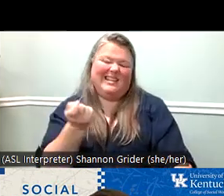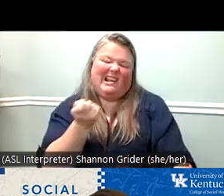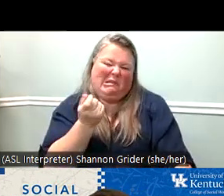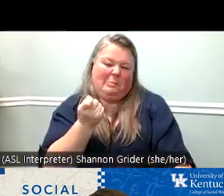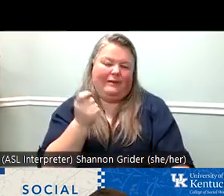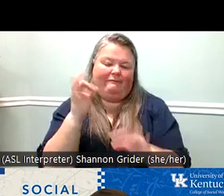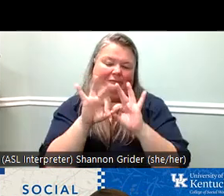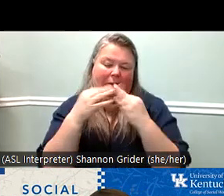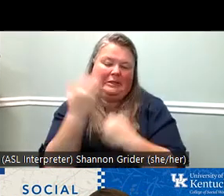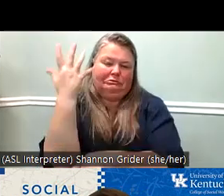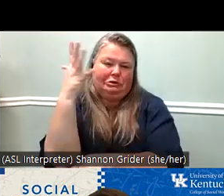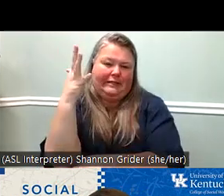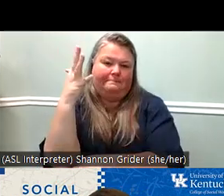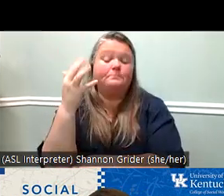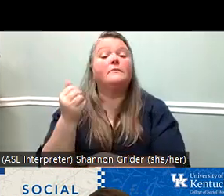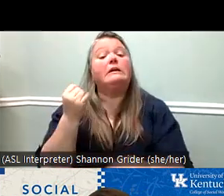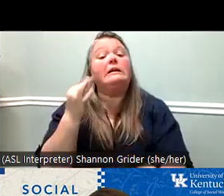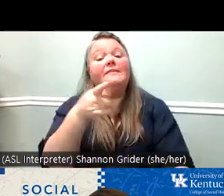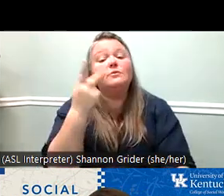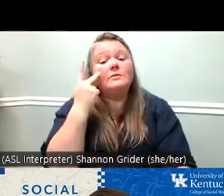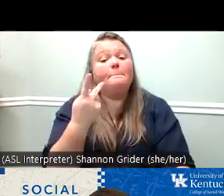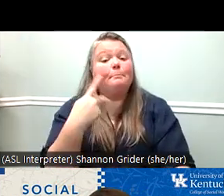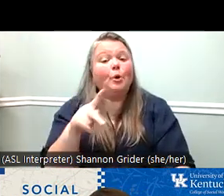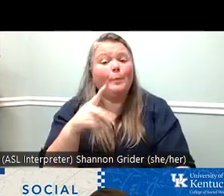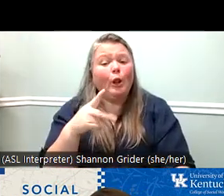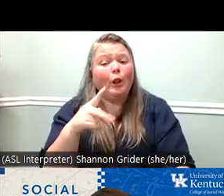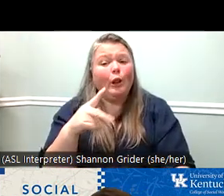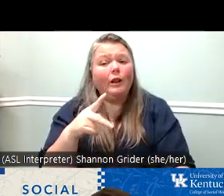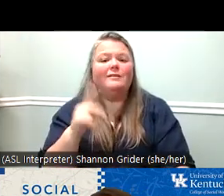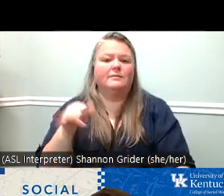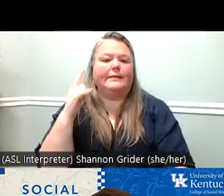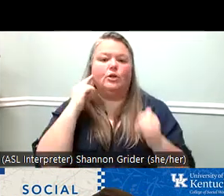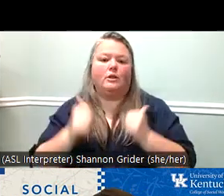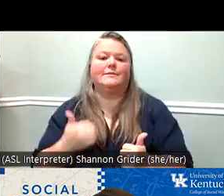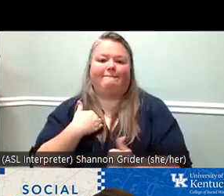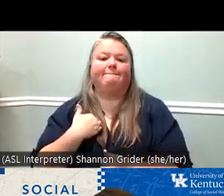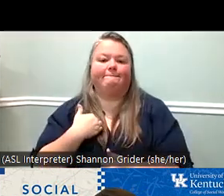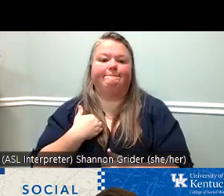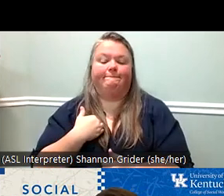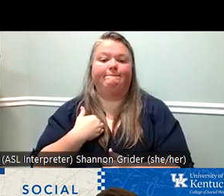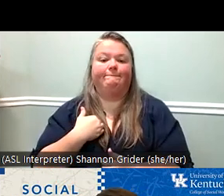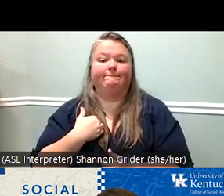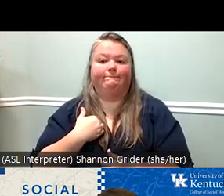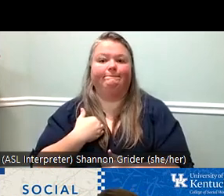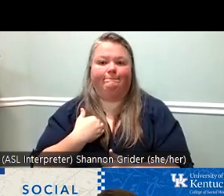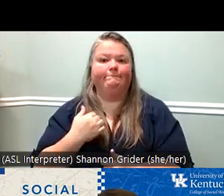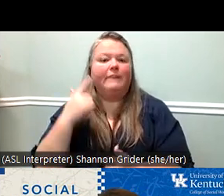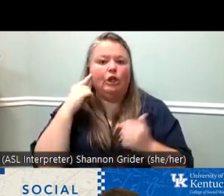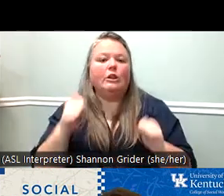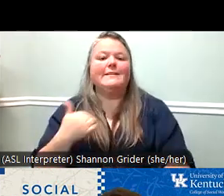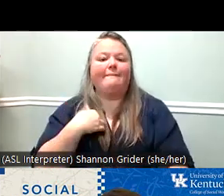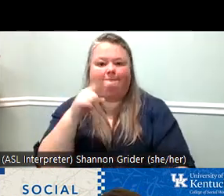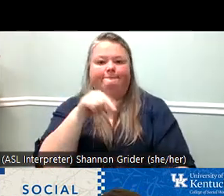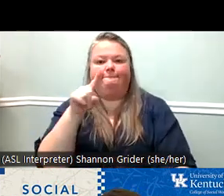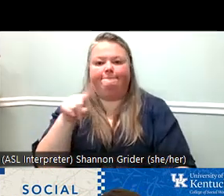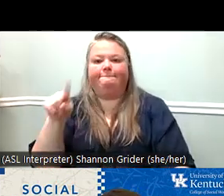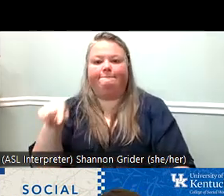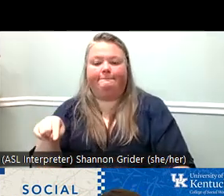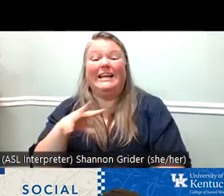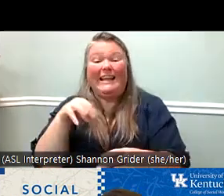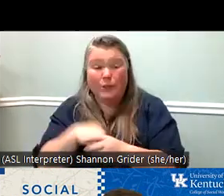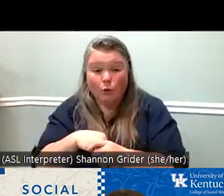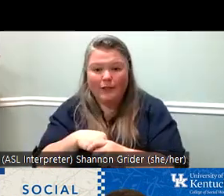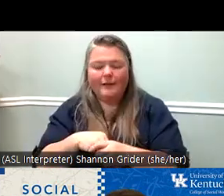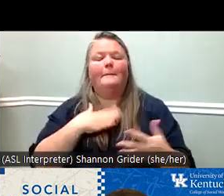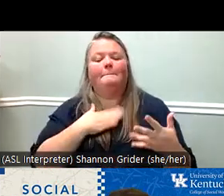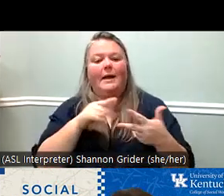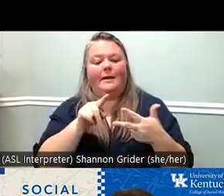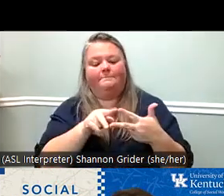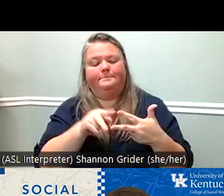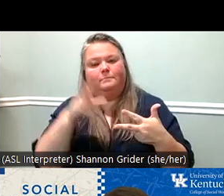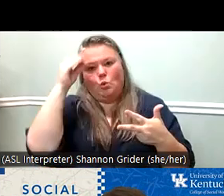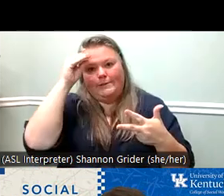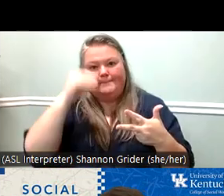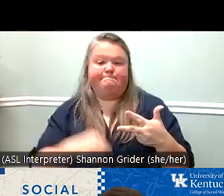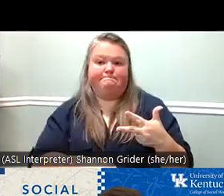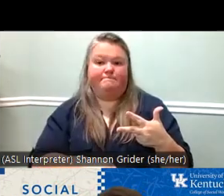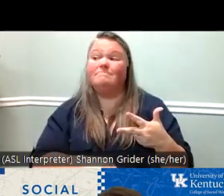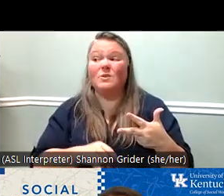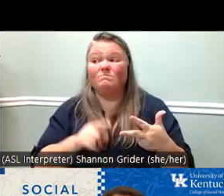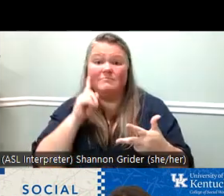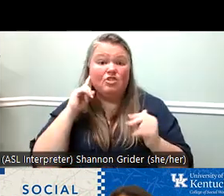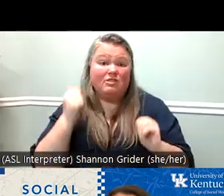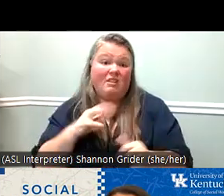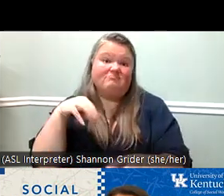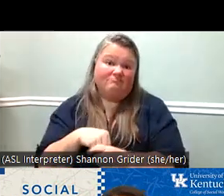THE NEXT COLUMN IS ME AND MY SIBLINGS, THIRD COLUMN OVER IS MY MOM AND HER SIBLINGS, AND THE LAST COLUMN IS MY GRANDMOTHER AND HER SIBLINGS. SO THIS IS A LITTLE BIT